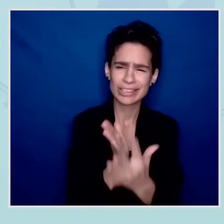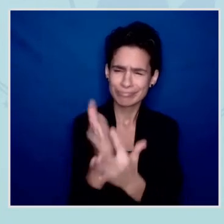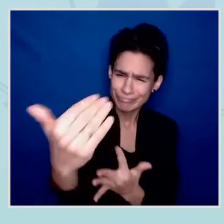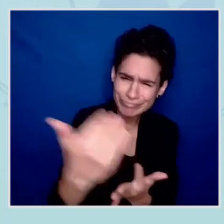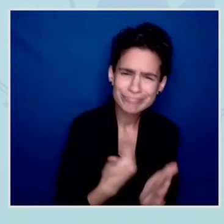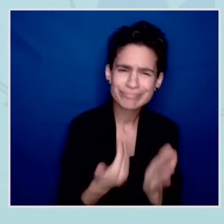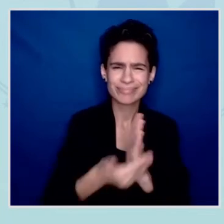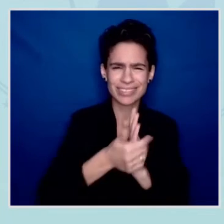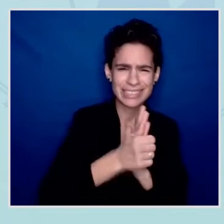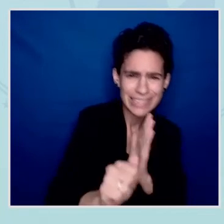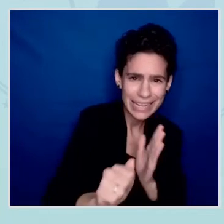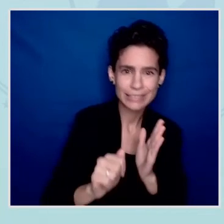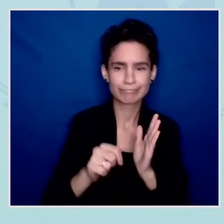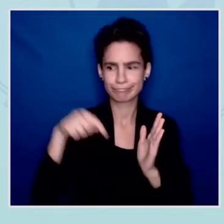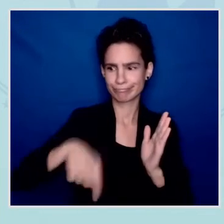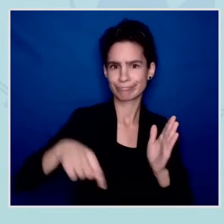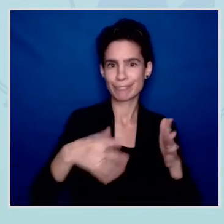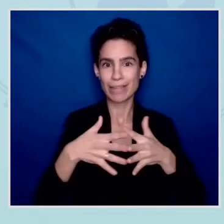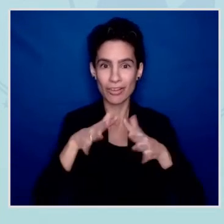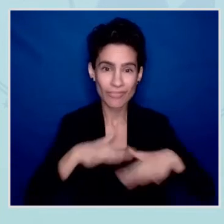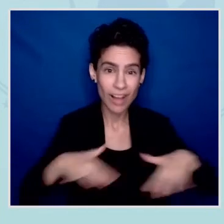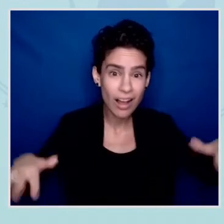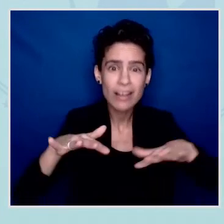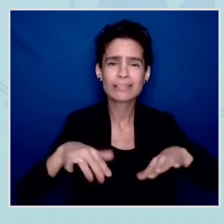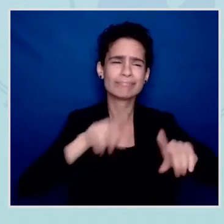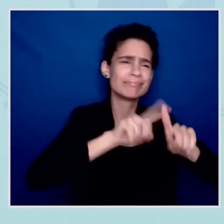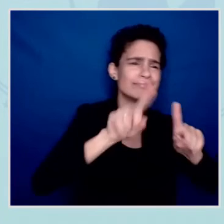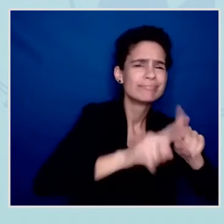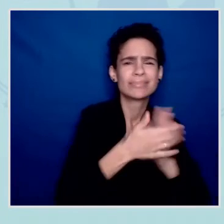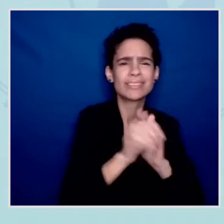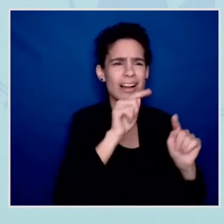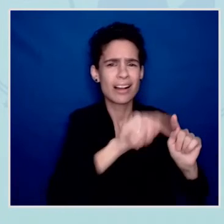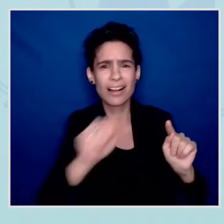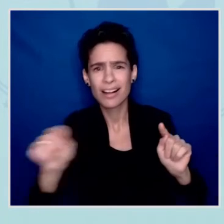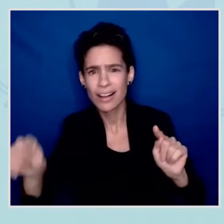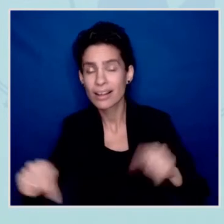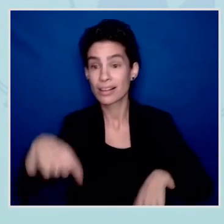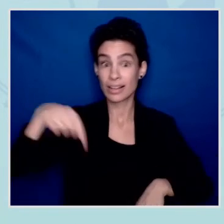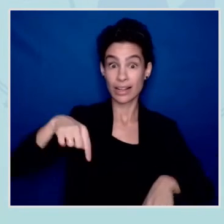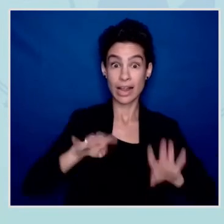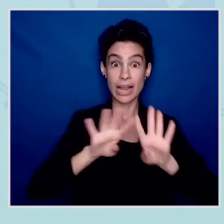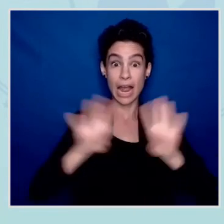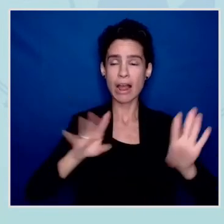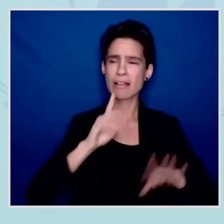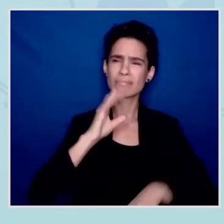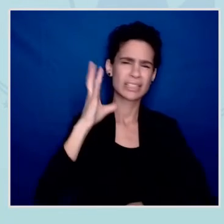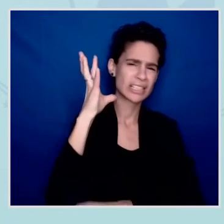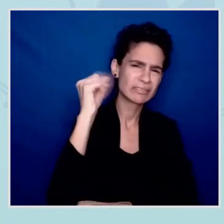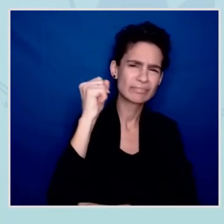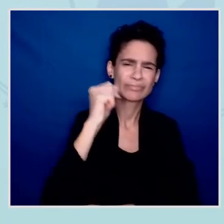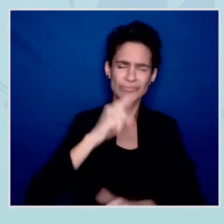THIS IS A CABINET THAT I PROMISE YOU AND I FULFILL THAT